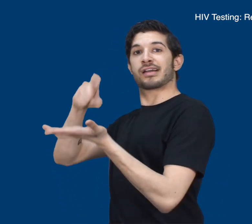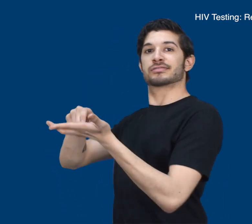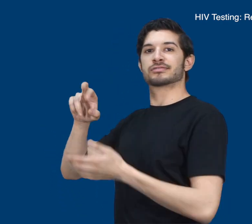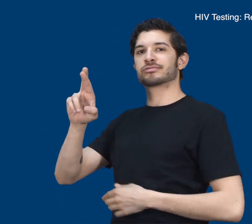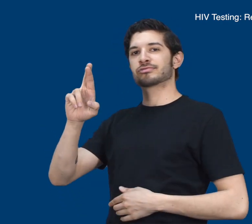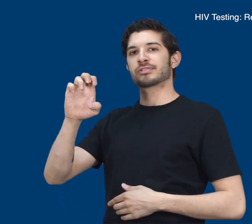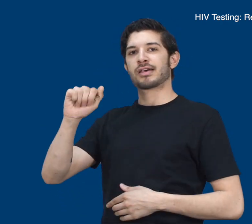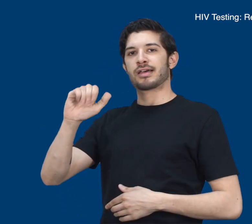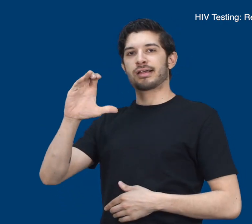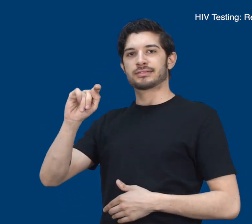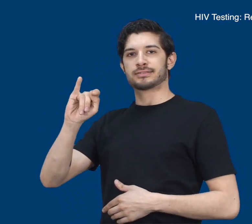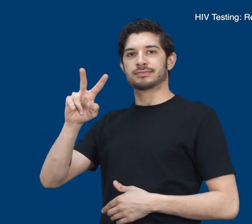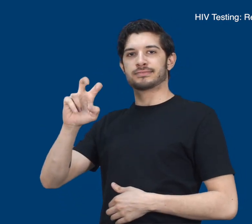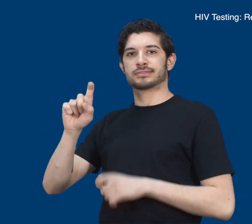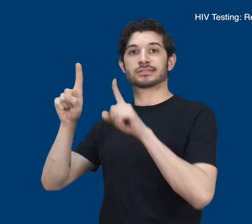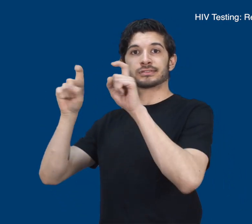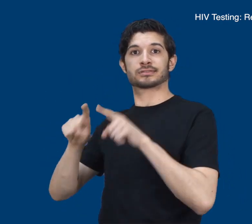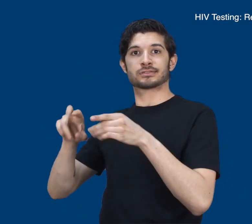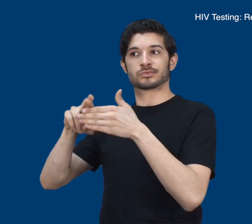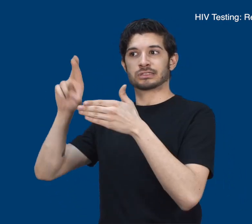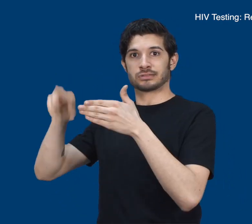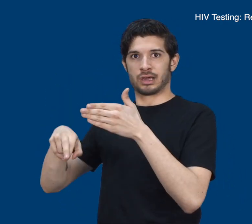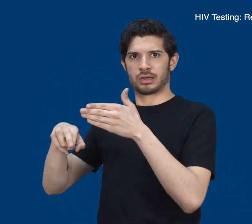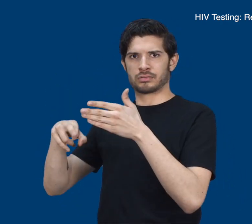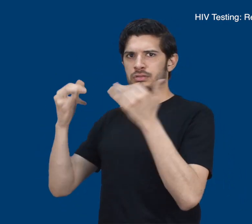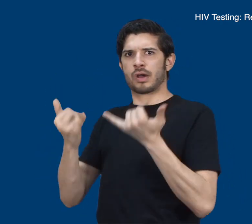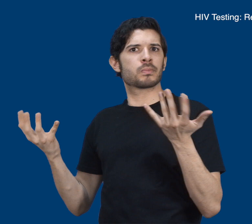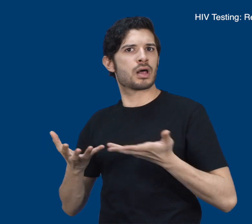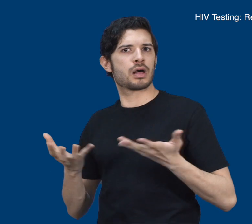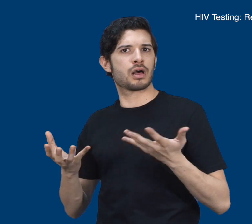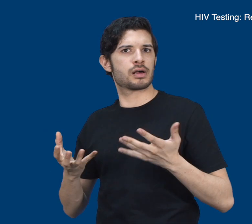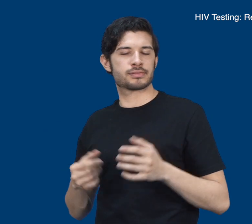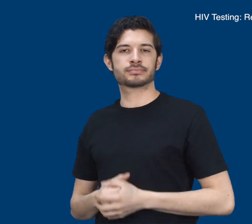What should I do after getting a reactive test result?